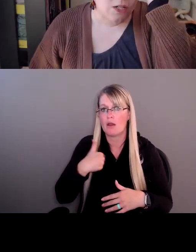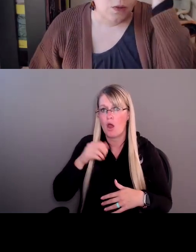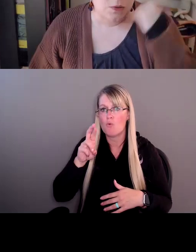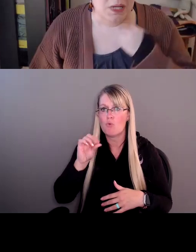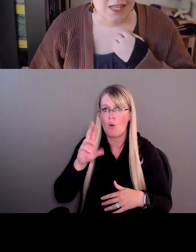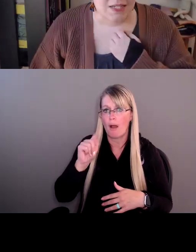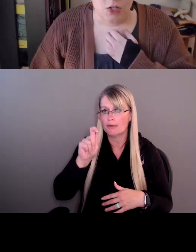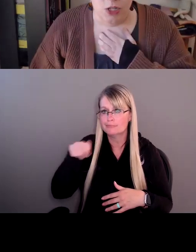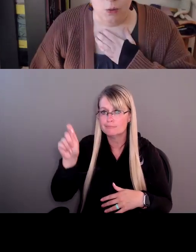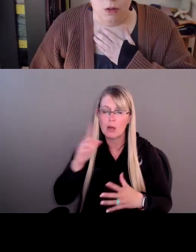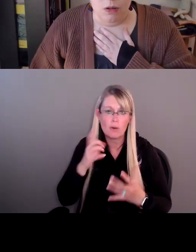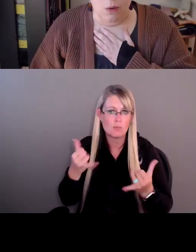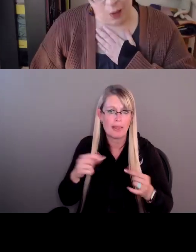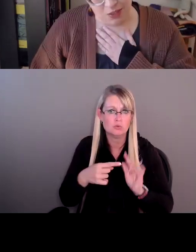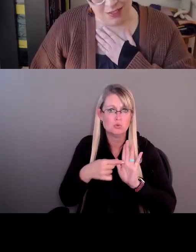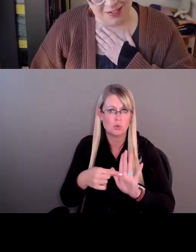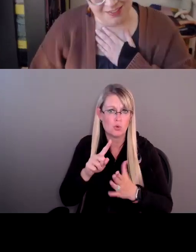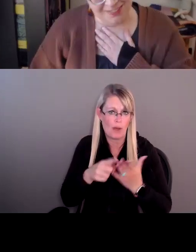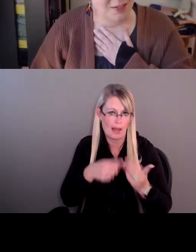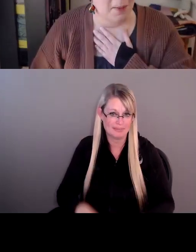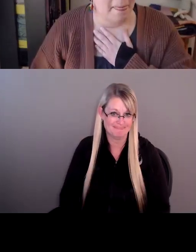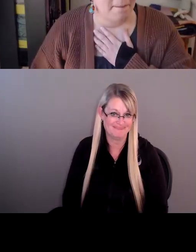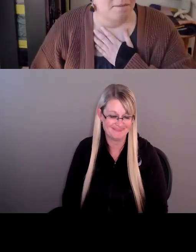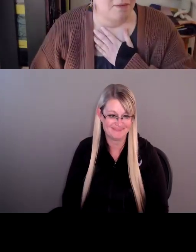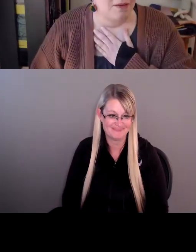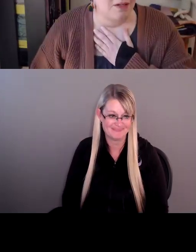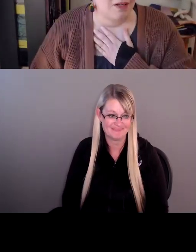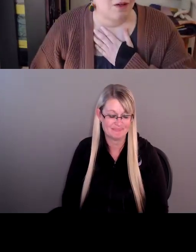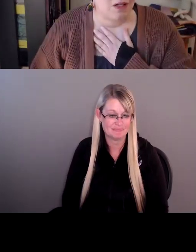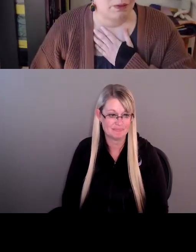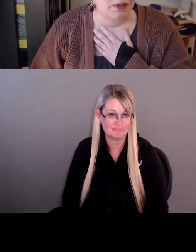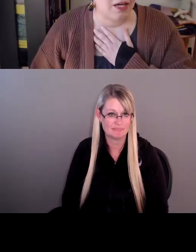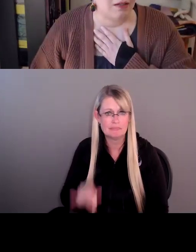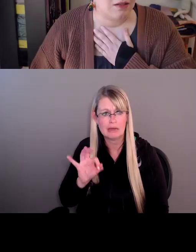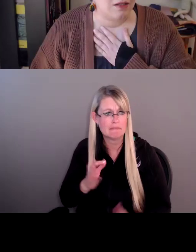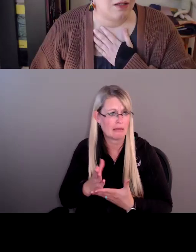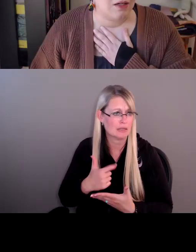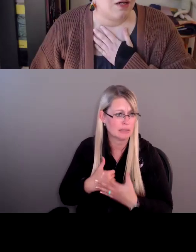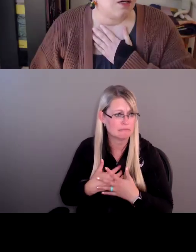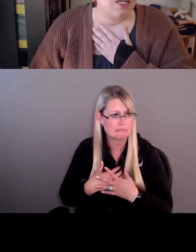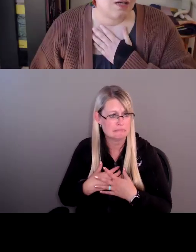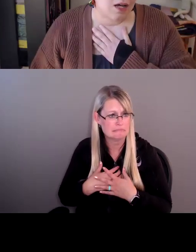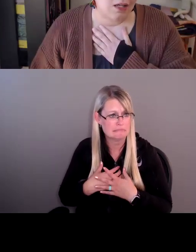want to play this to show you what happened if it will let me play it. It's not going to let